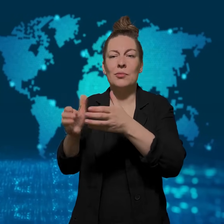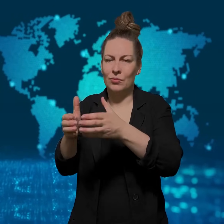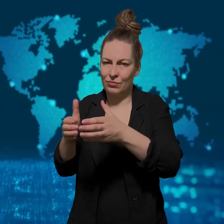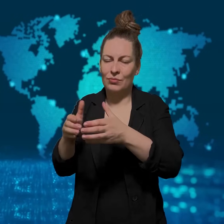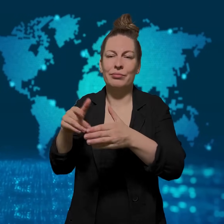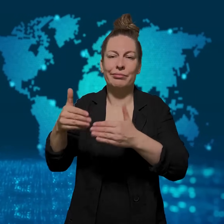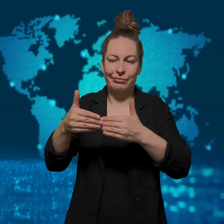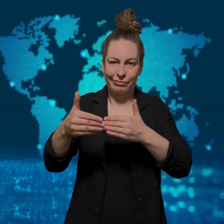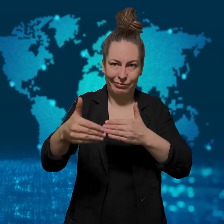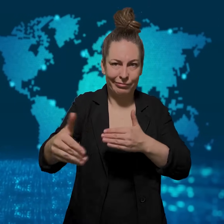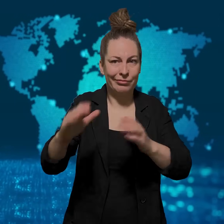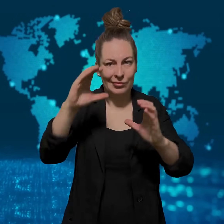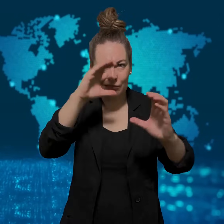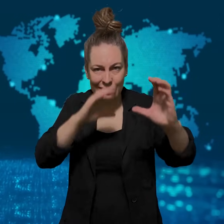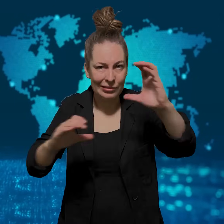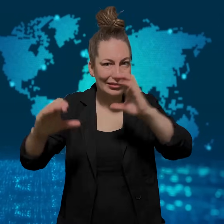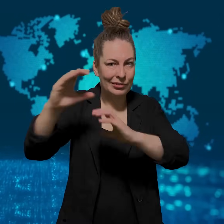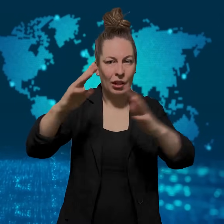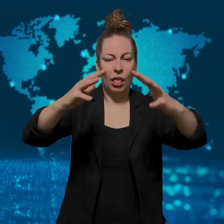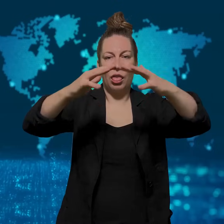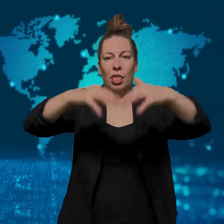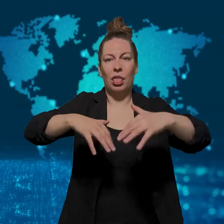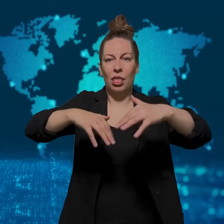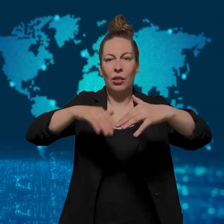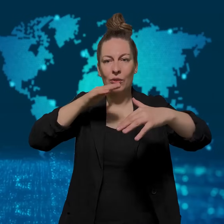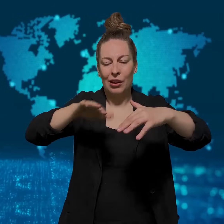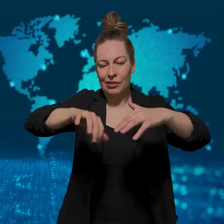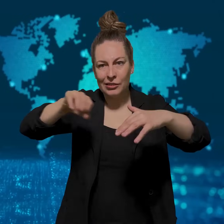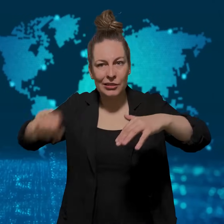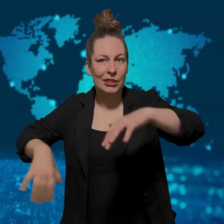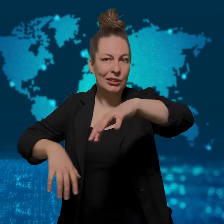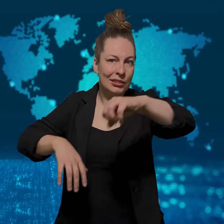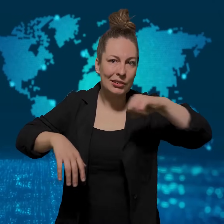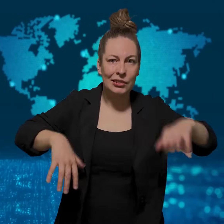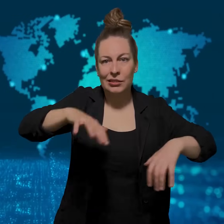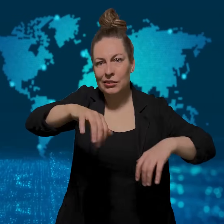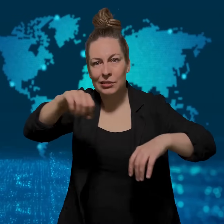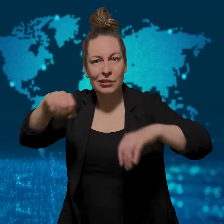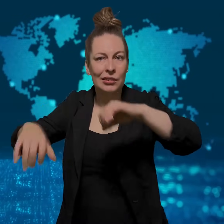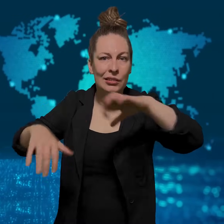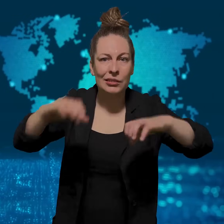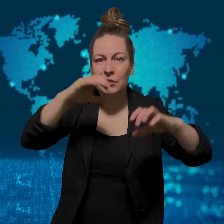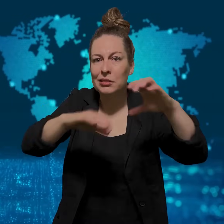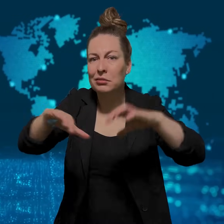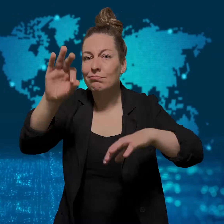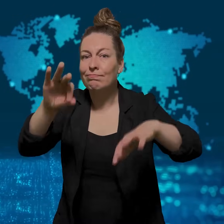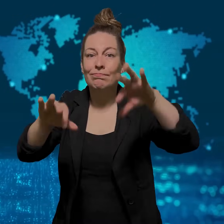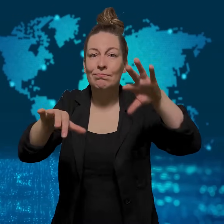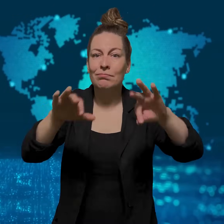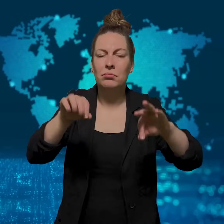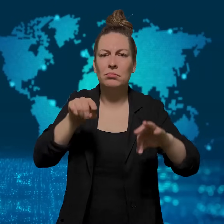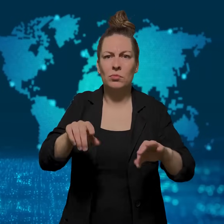be an updated death toll as teams continue to look under